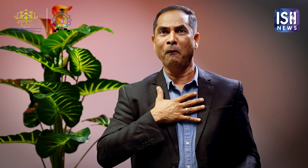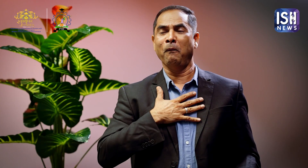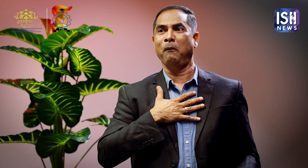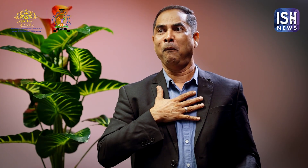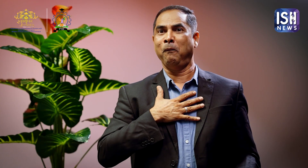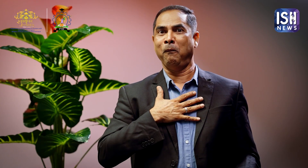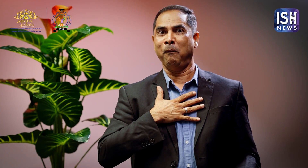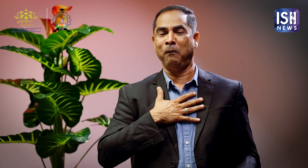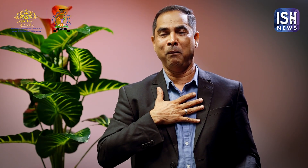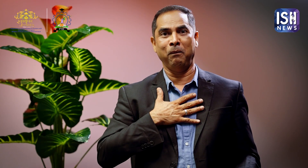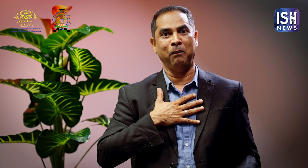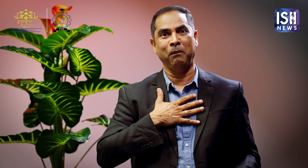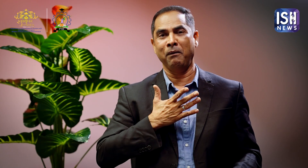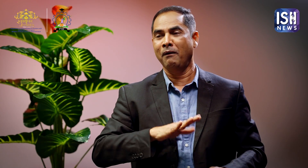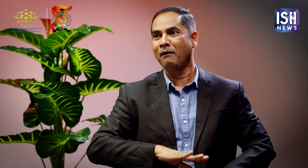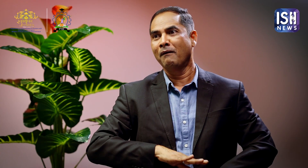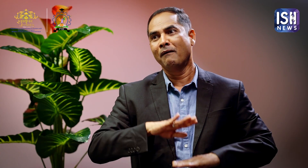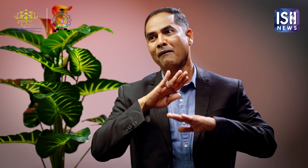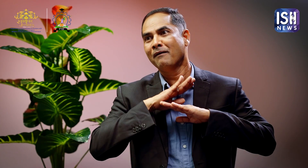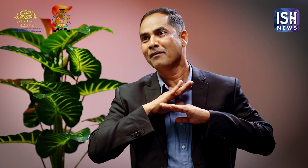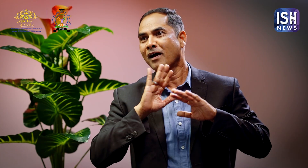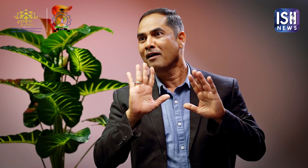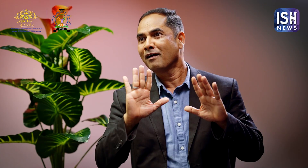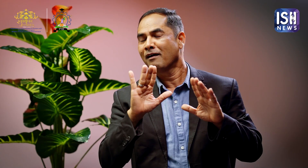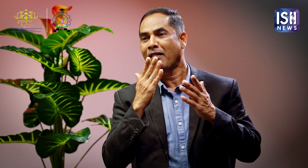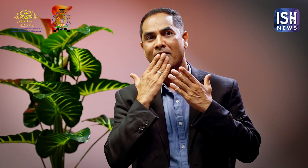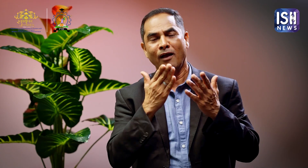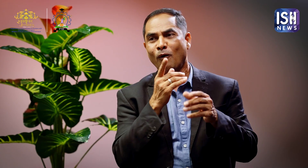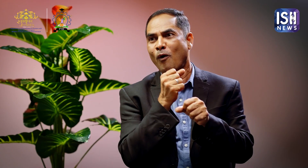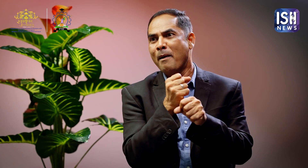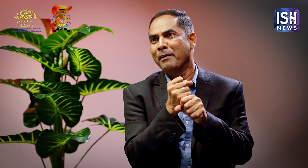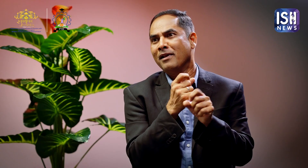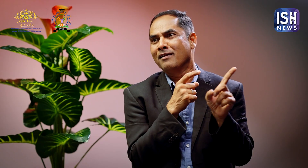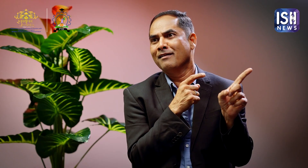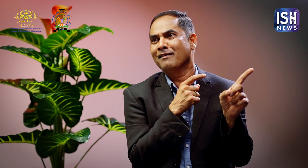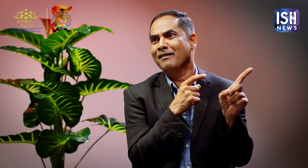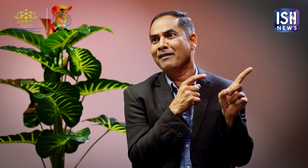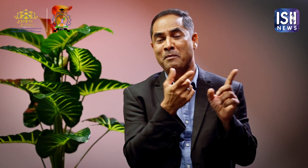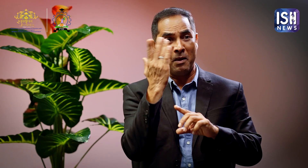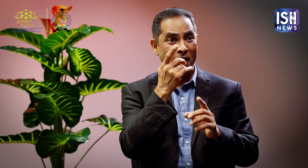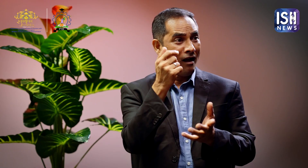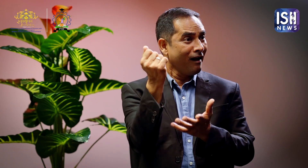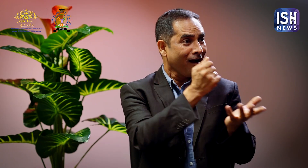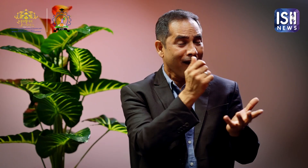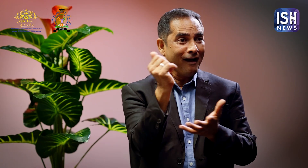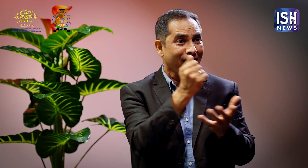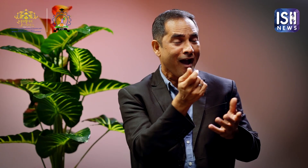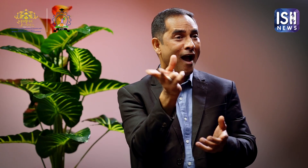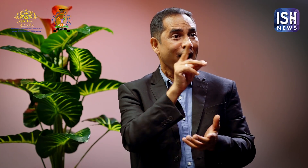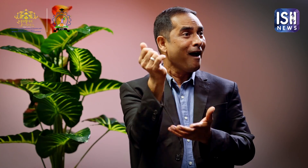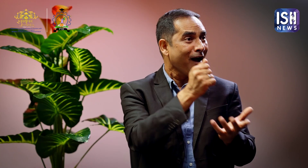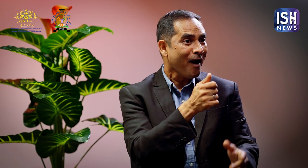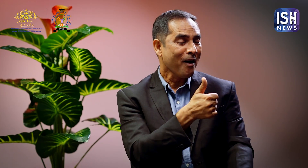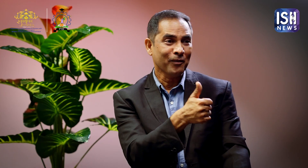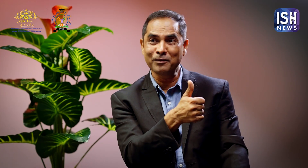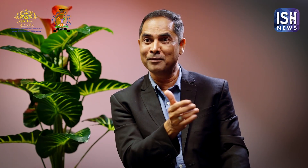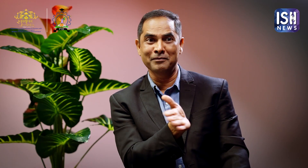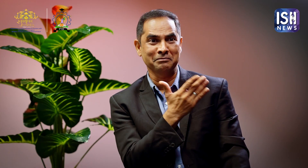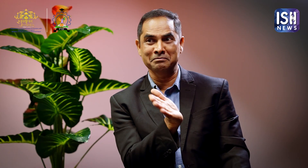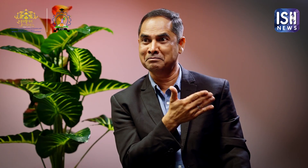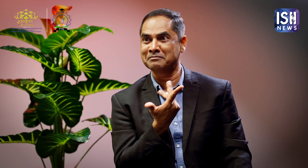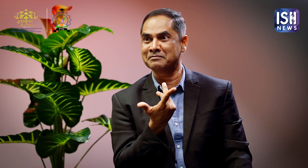and I am deeply satisfied, and very grateful, especially for the support and funding from the Government.